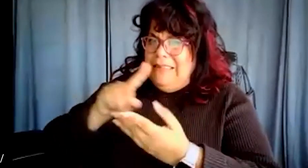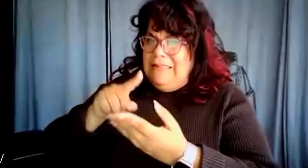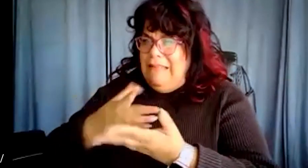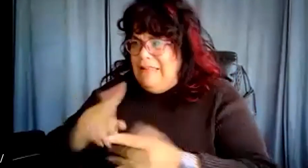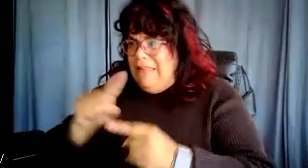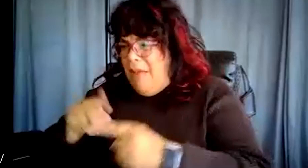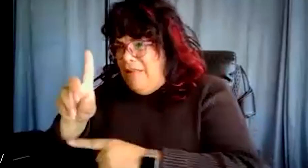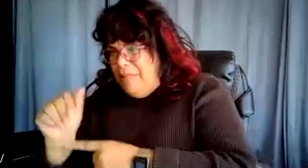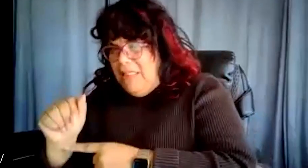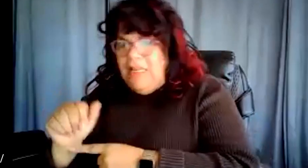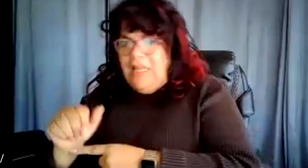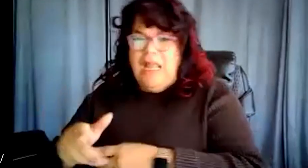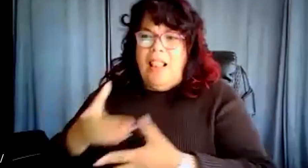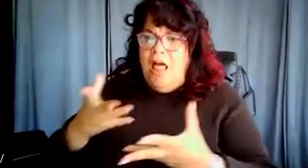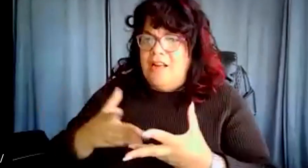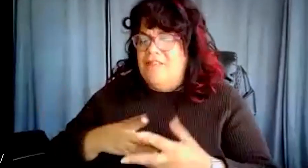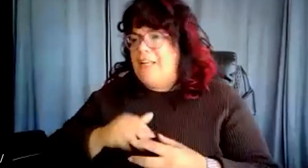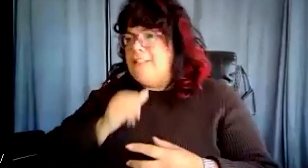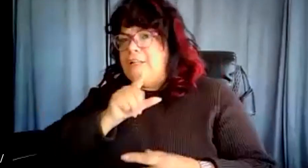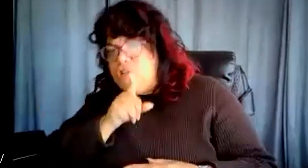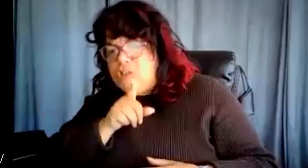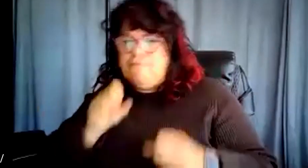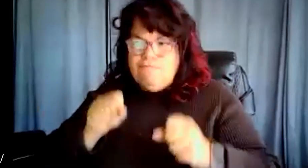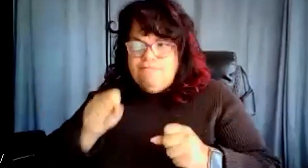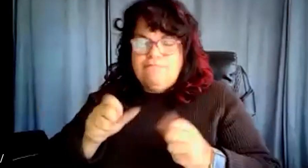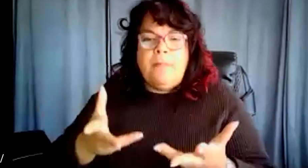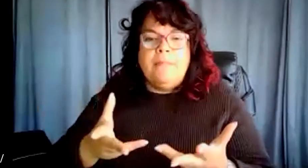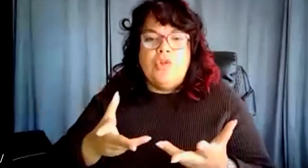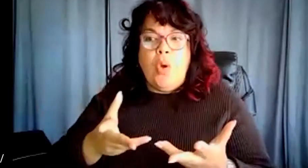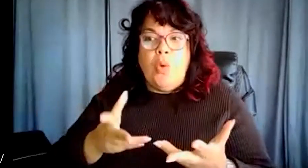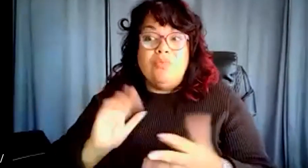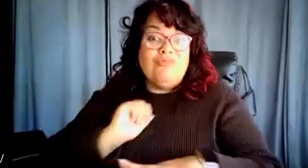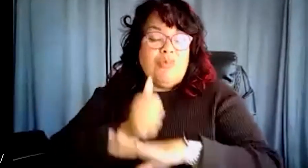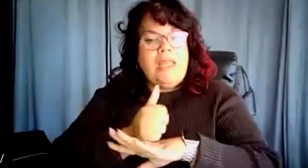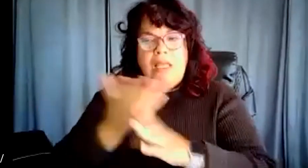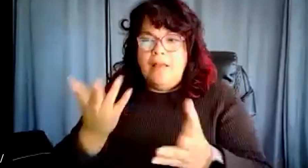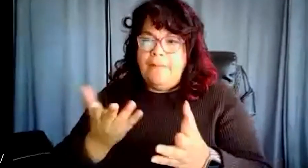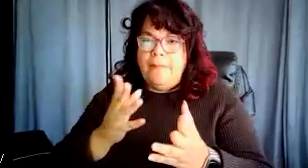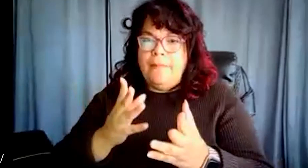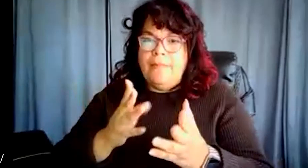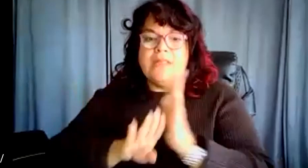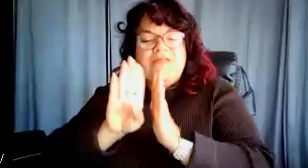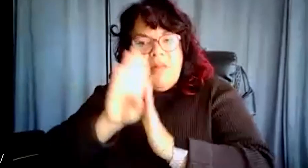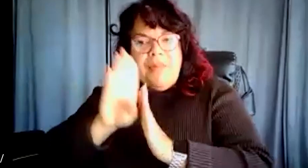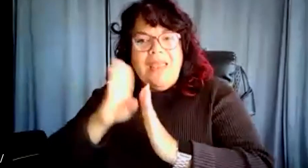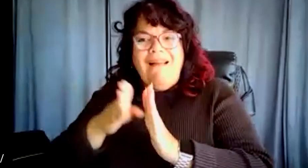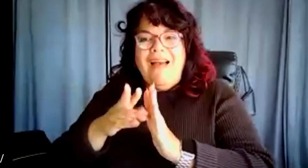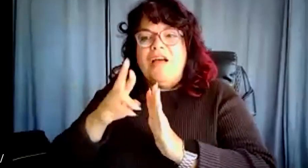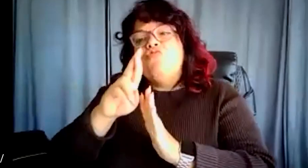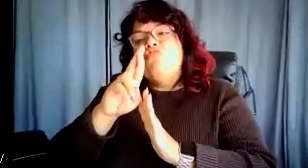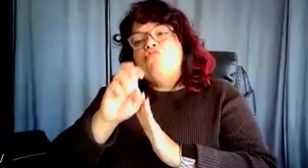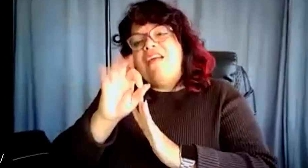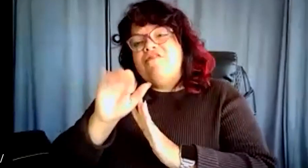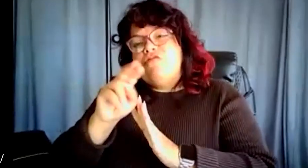And so, by creating this reference, if you will, I hope that I'm offering people an opening